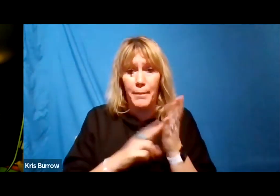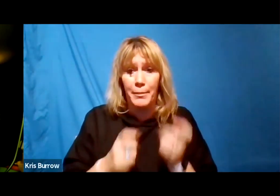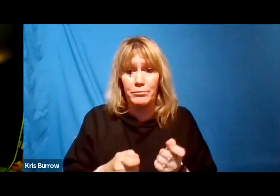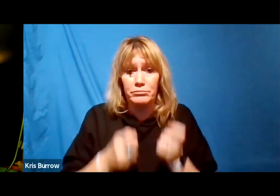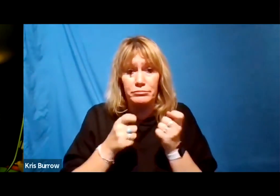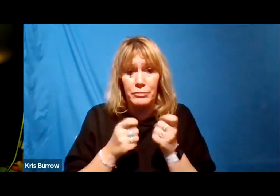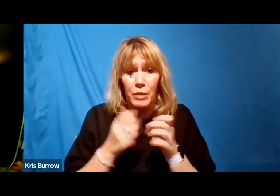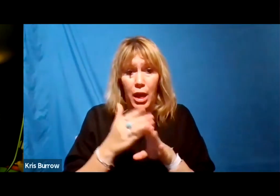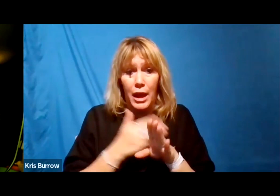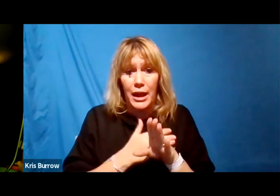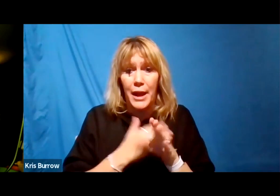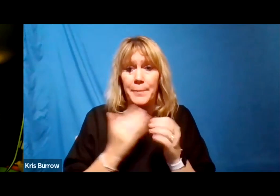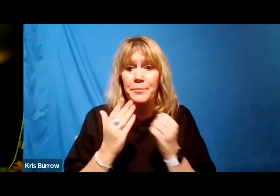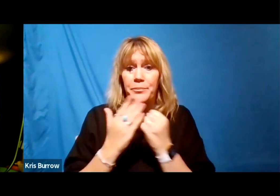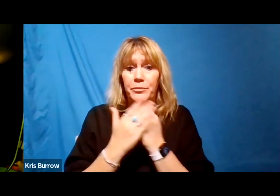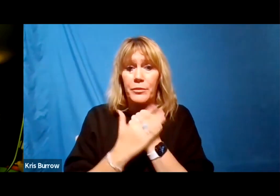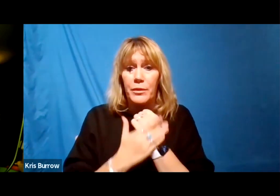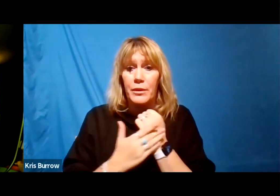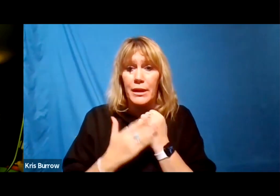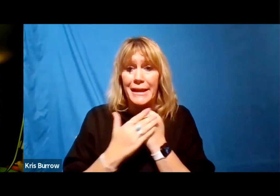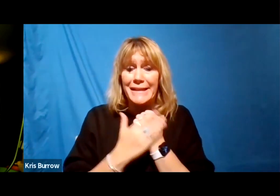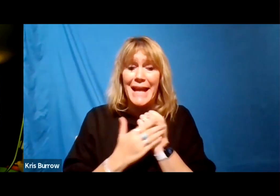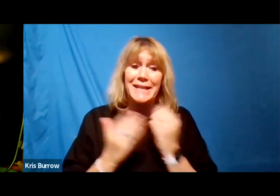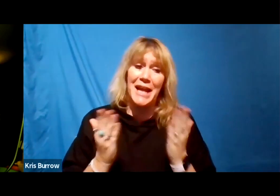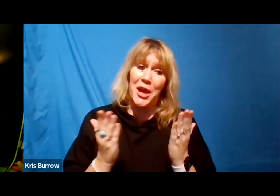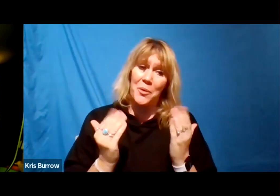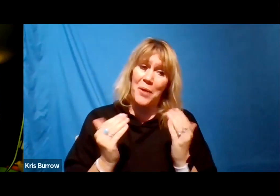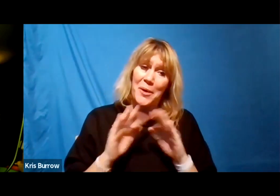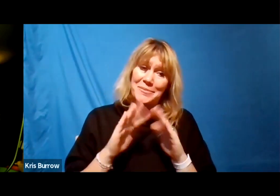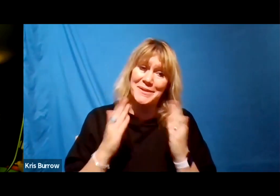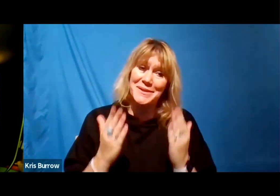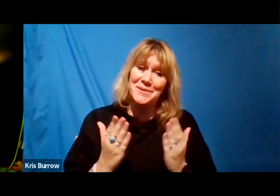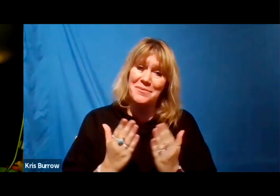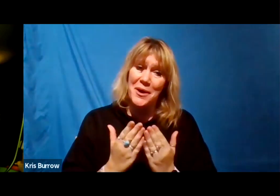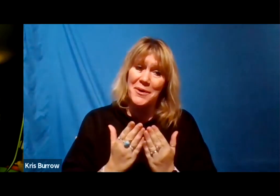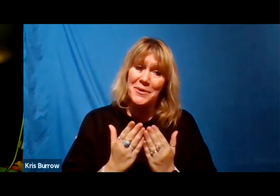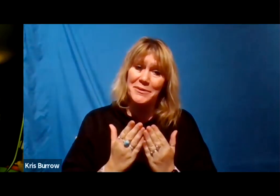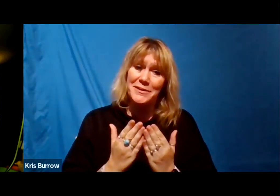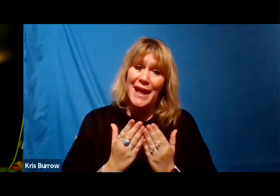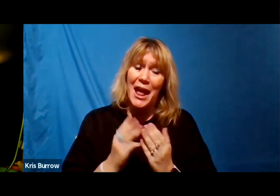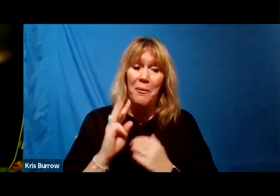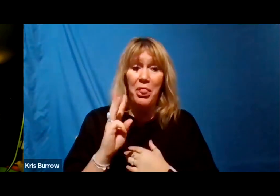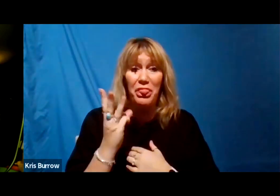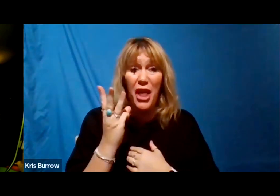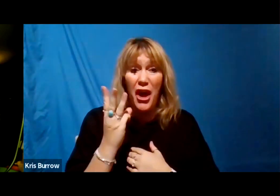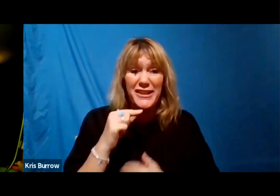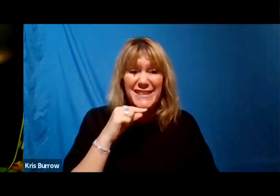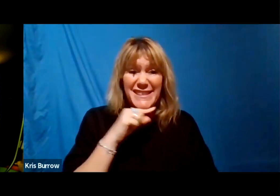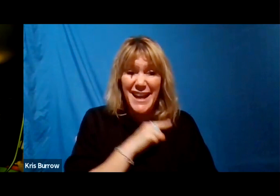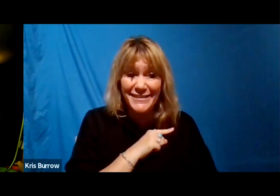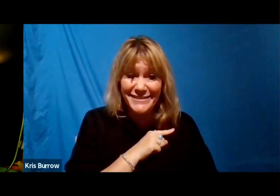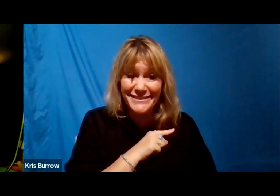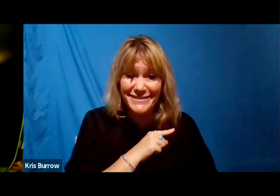completely stuffed my lyrics, that's